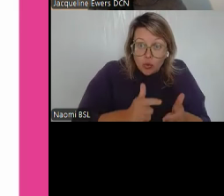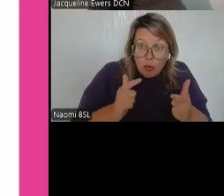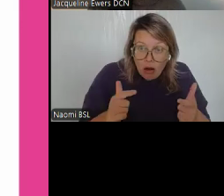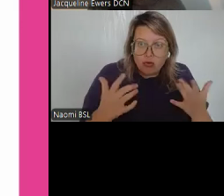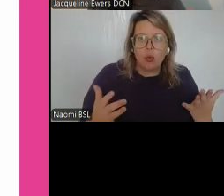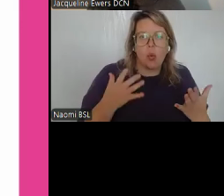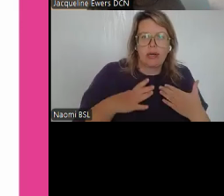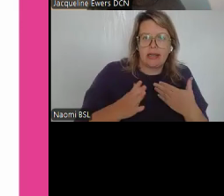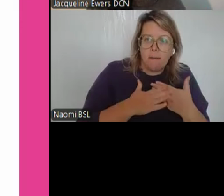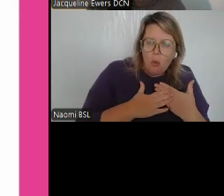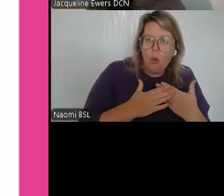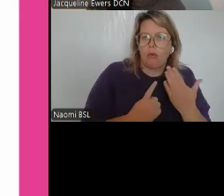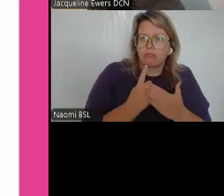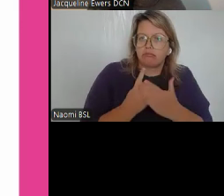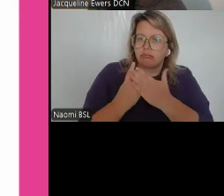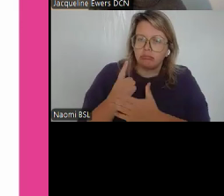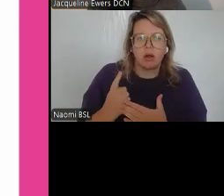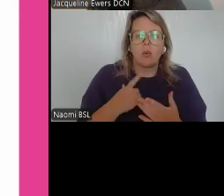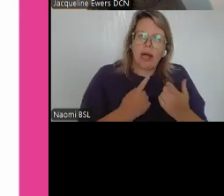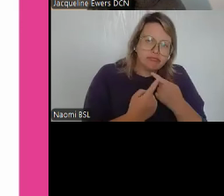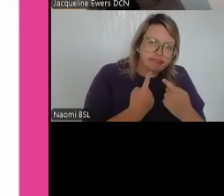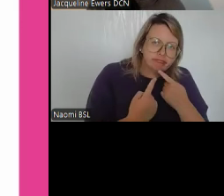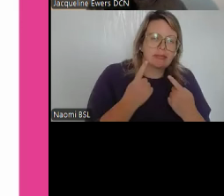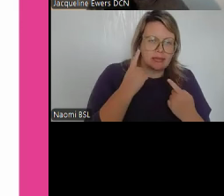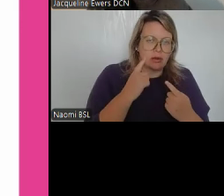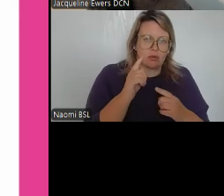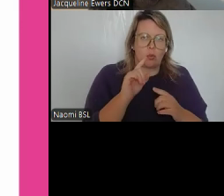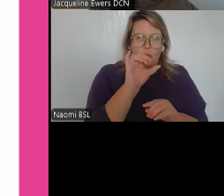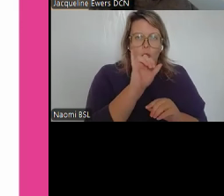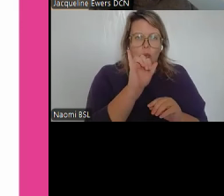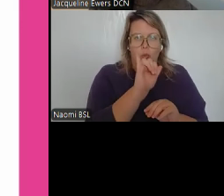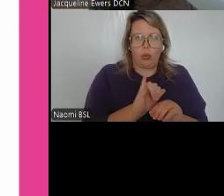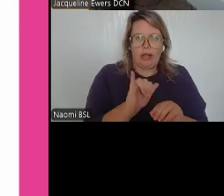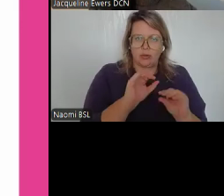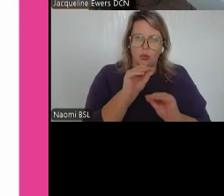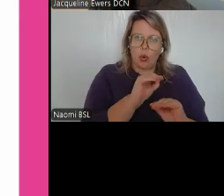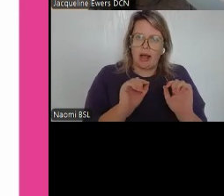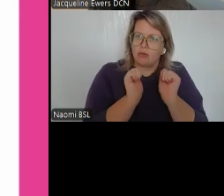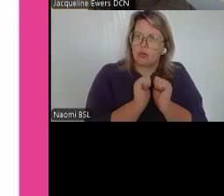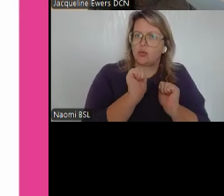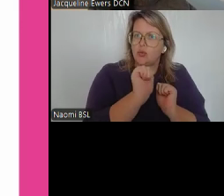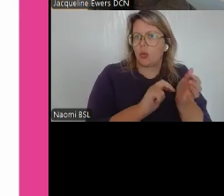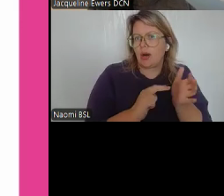an optimum frequency and if you've got it right. Thanks very much. Okay.